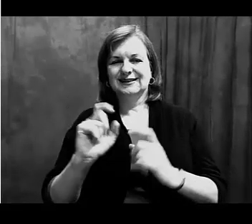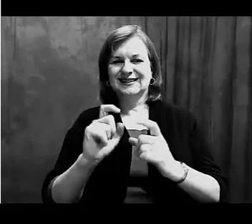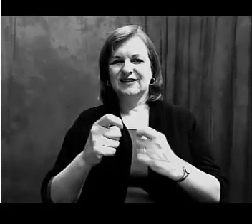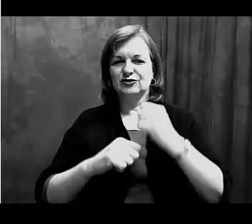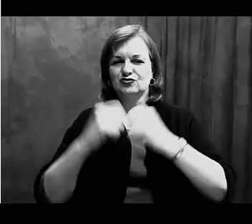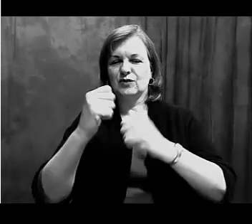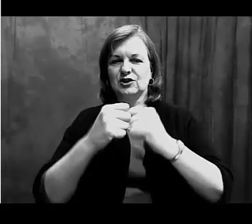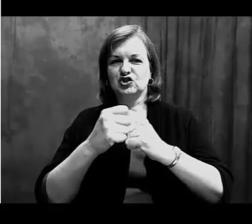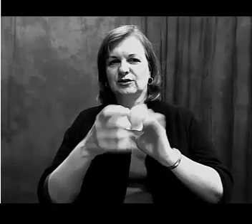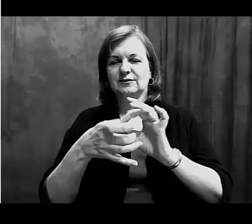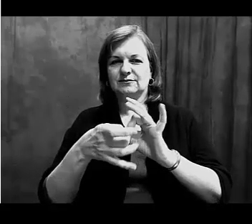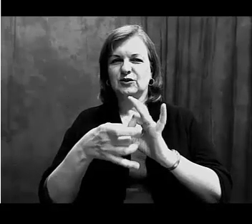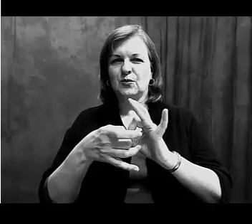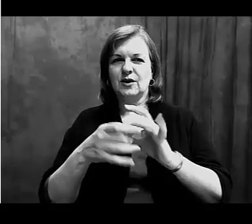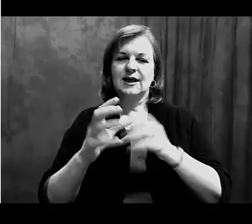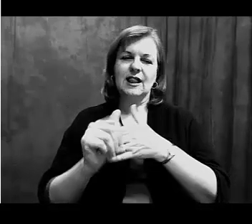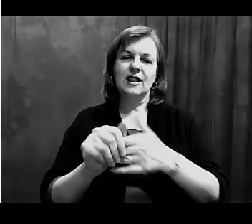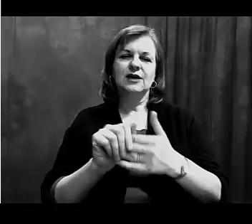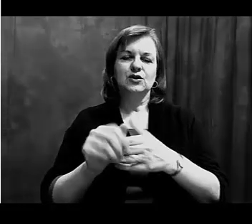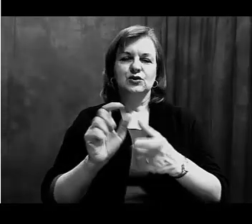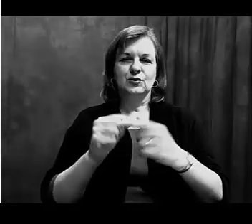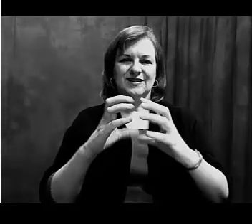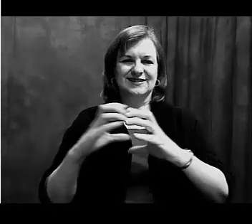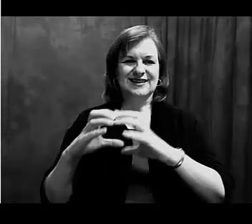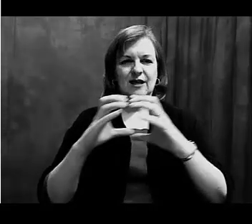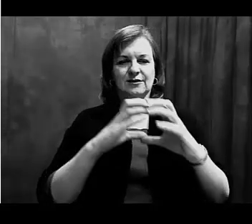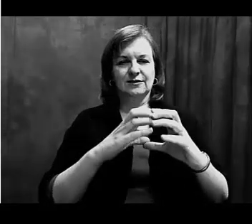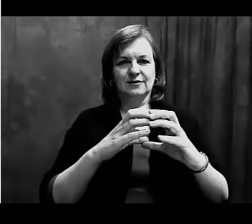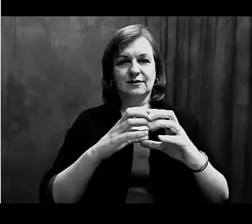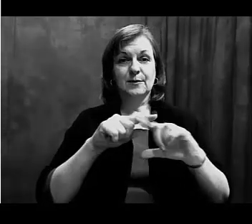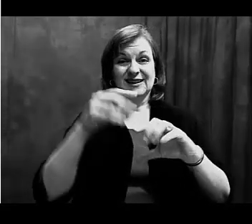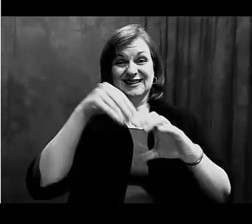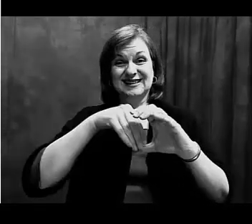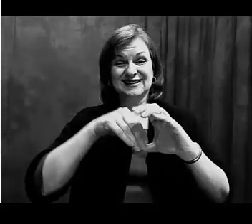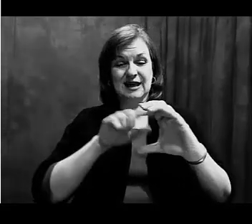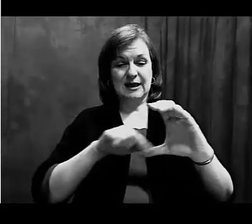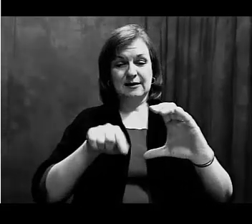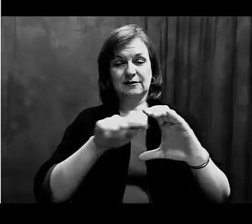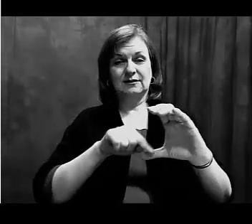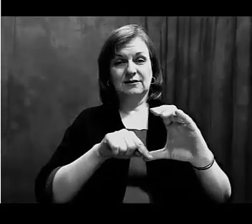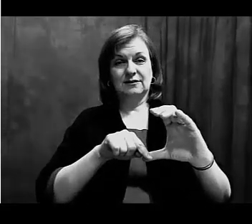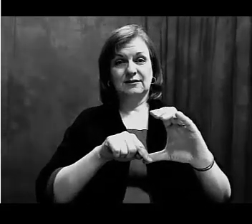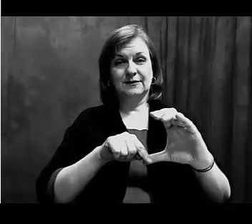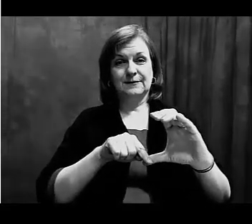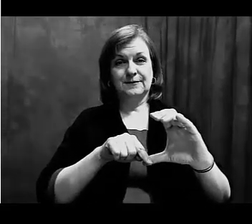before giving structure support elasticity to the environment